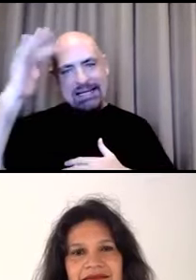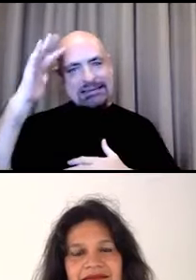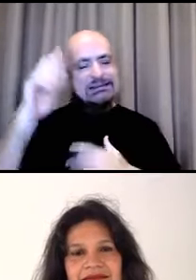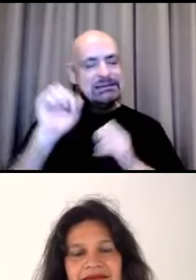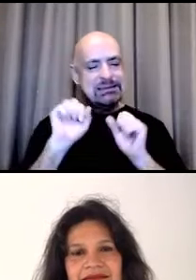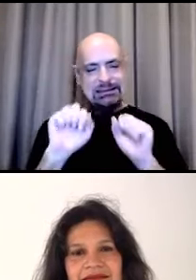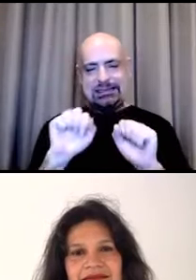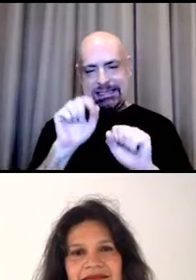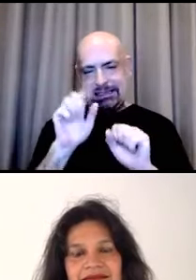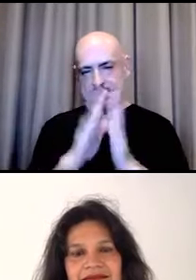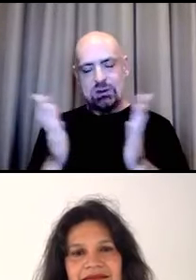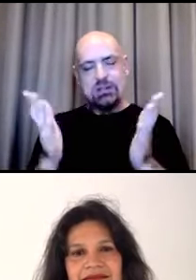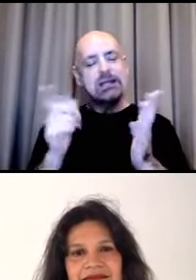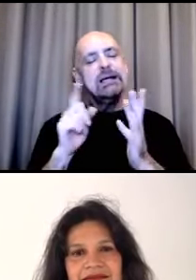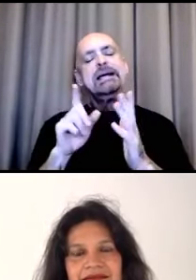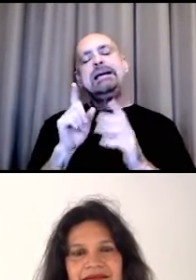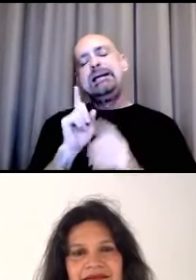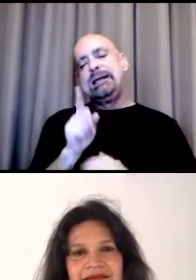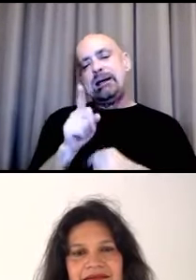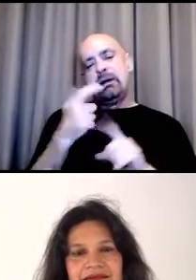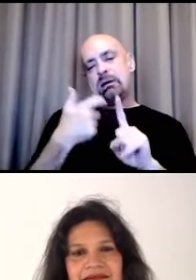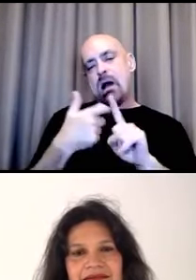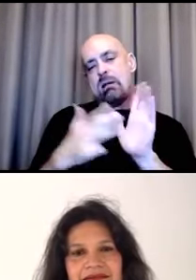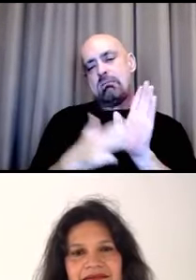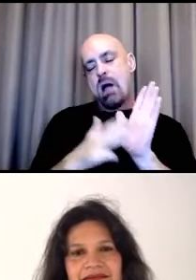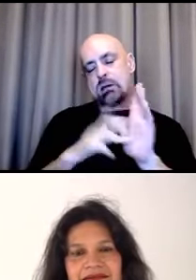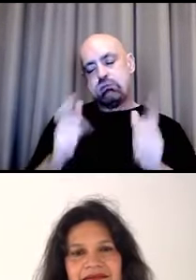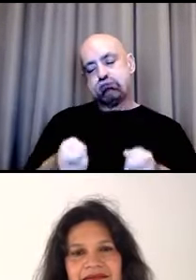the mistake?